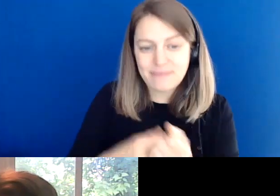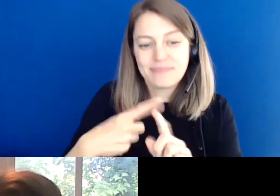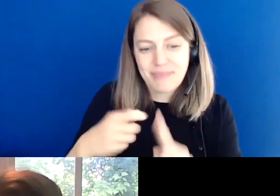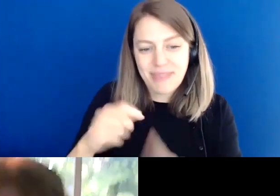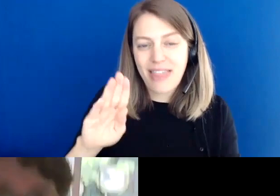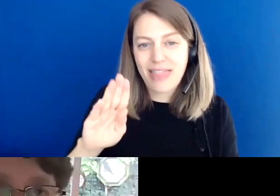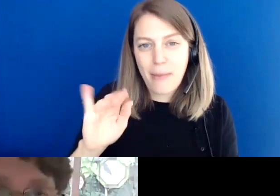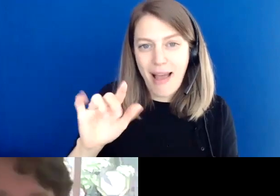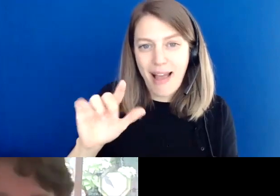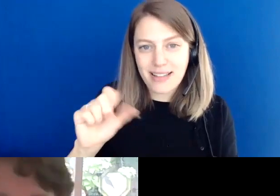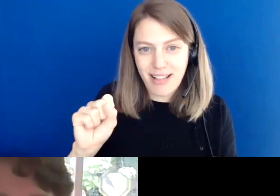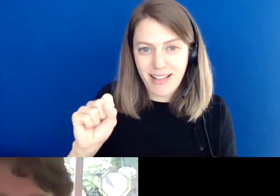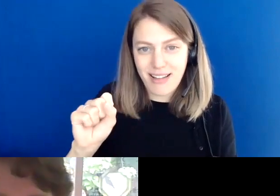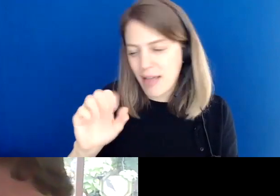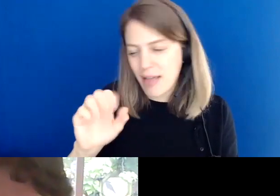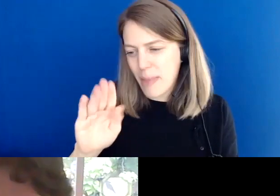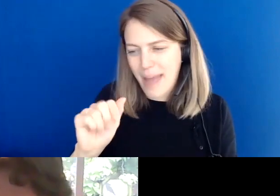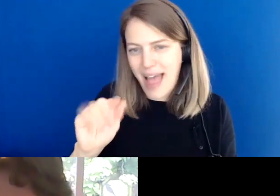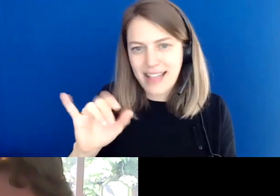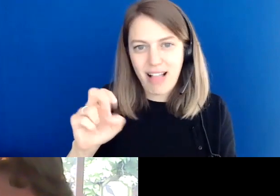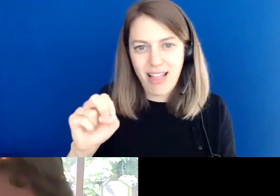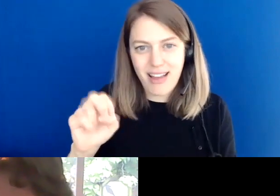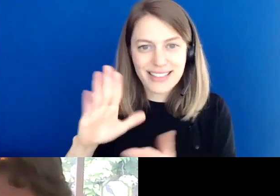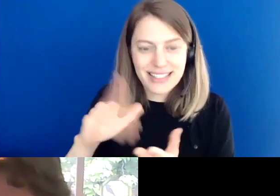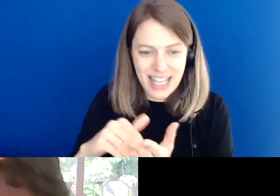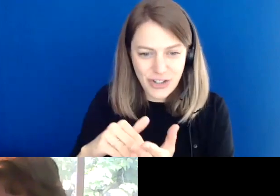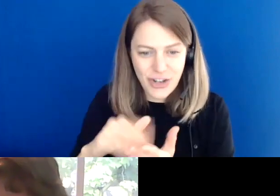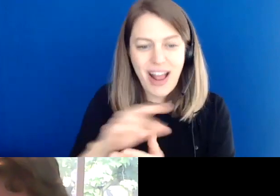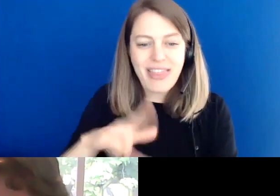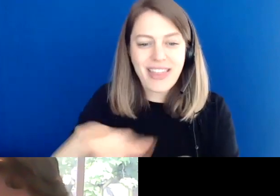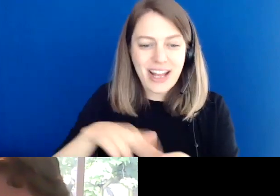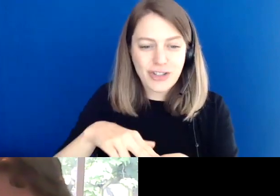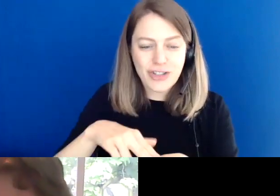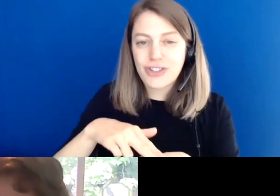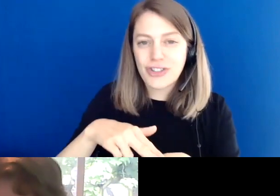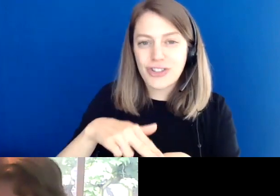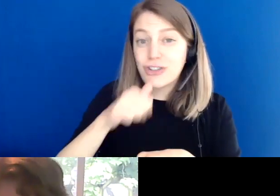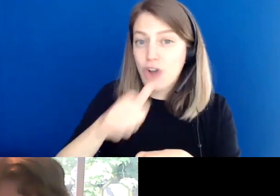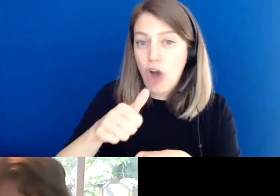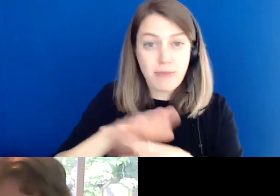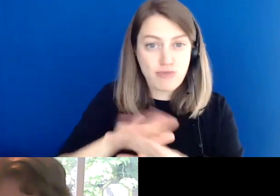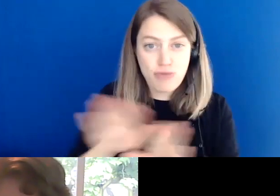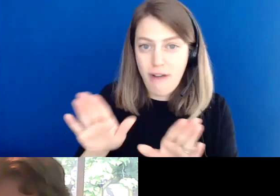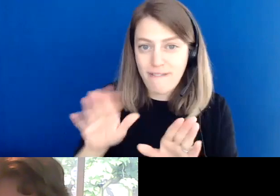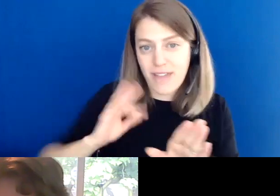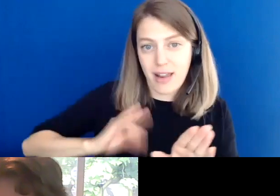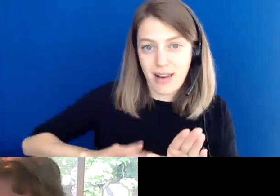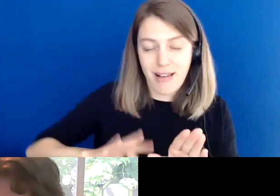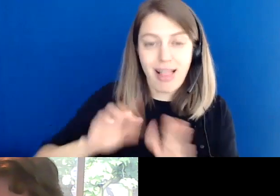a national non-profit legal advocacy organization that advances the rights of people with mental disabilities.